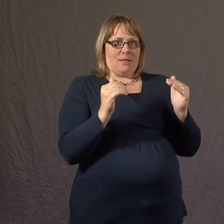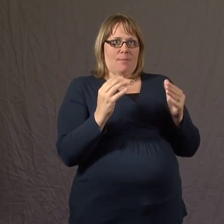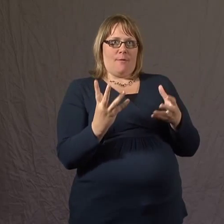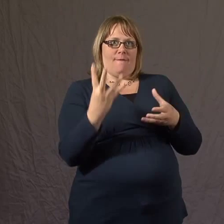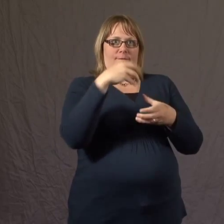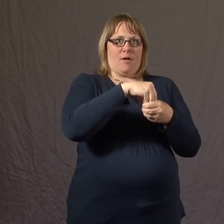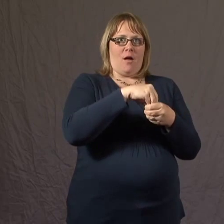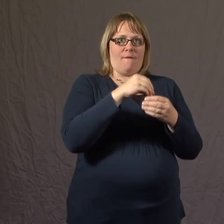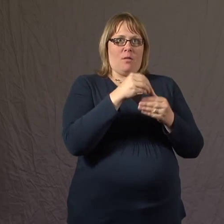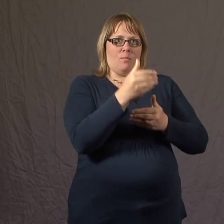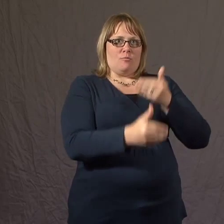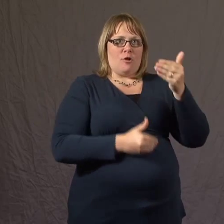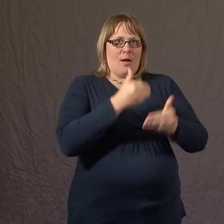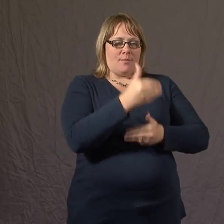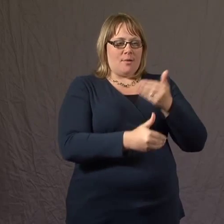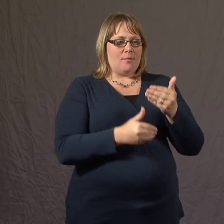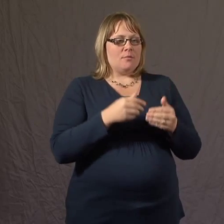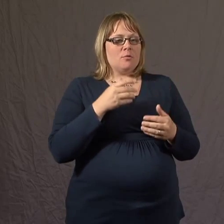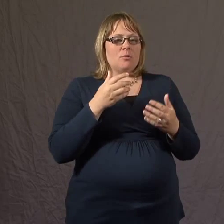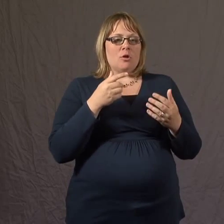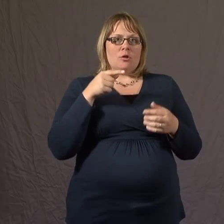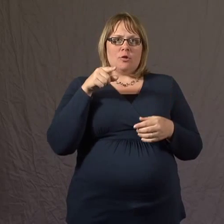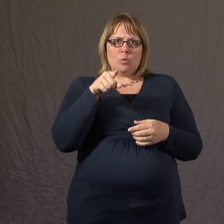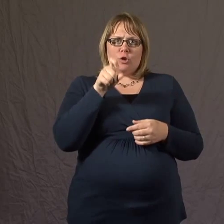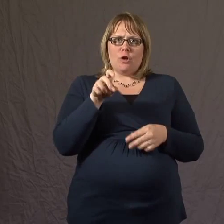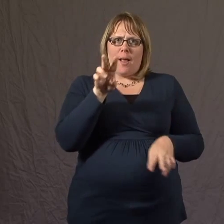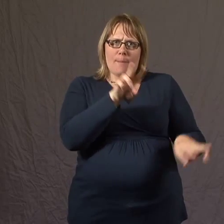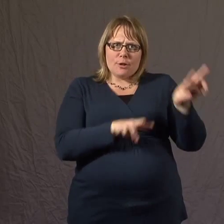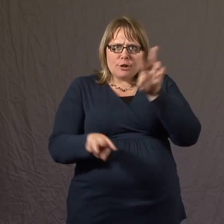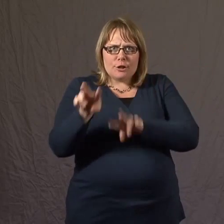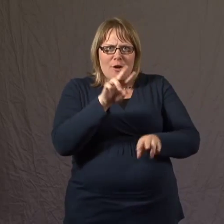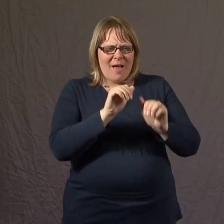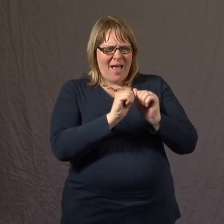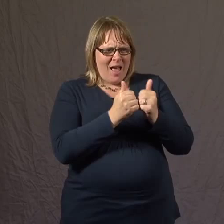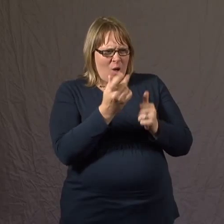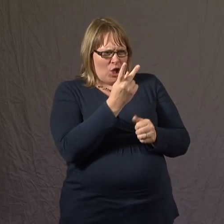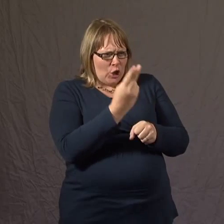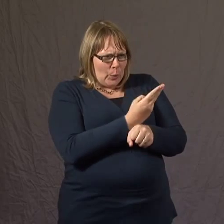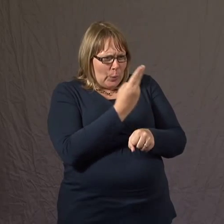time to become involved in the process of testing the system. You should observe how